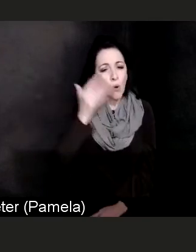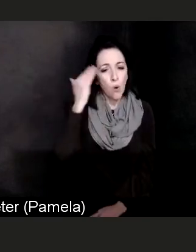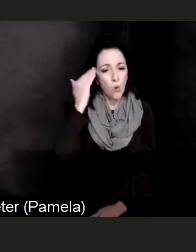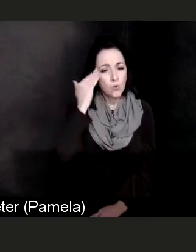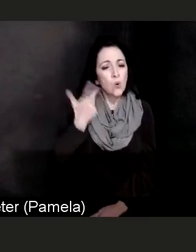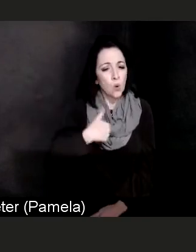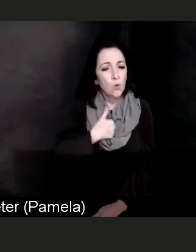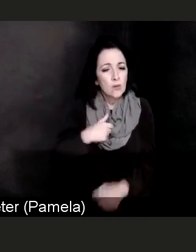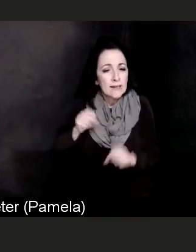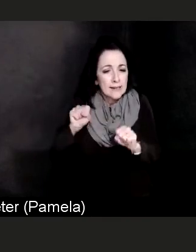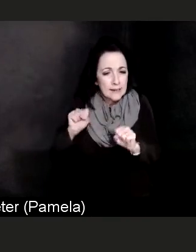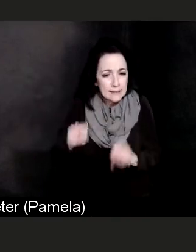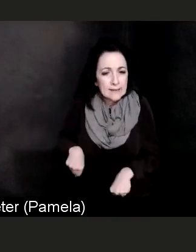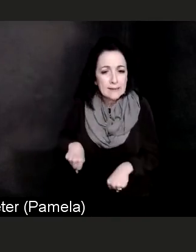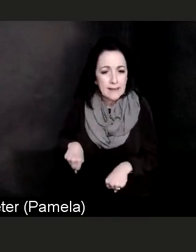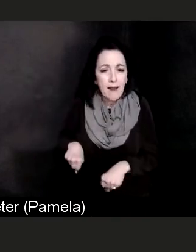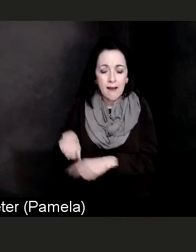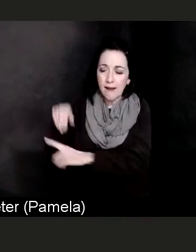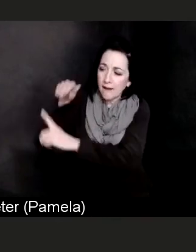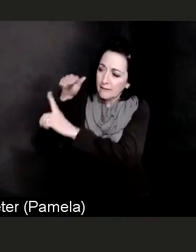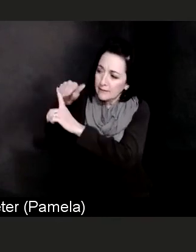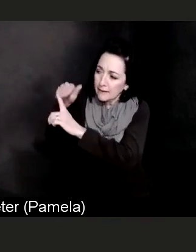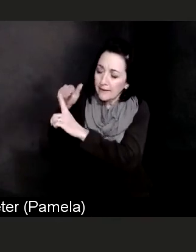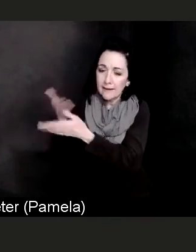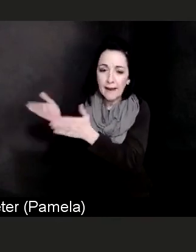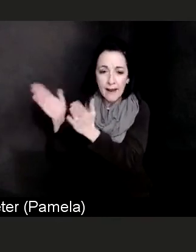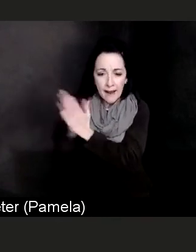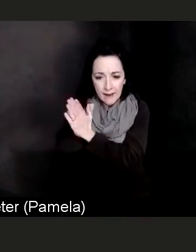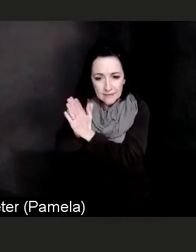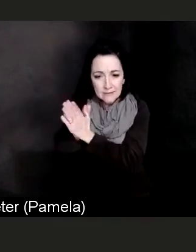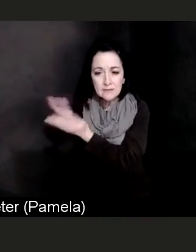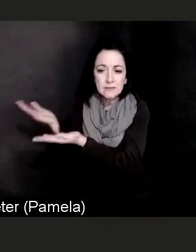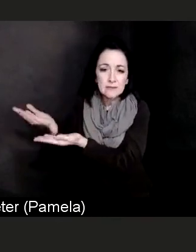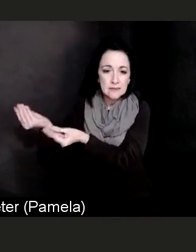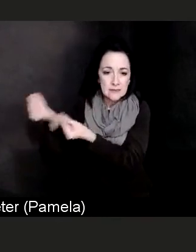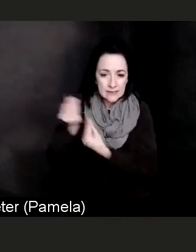to do the COVID-19 vaccine distribution